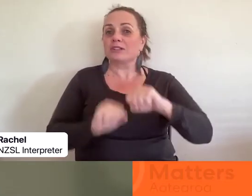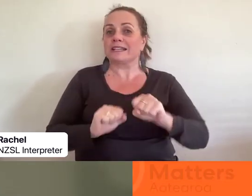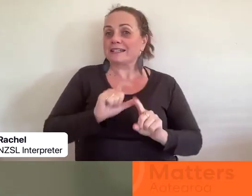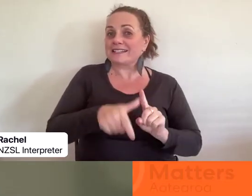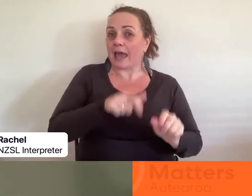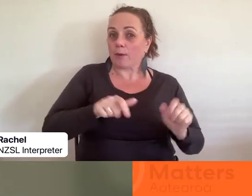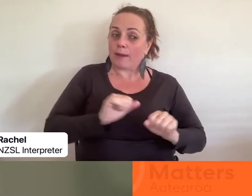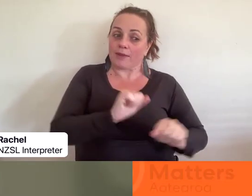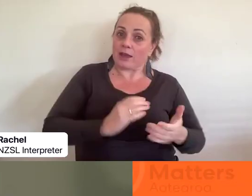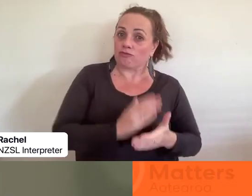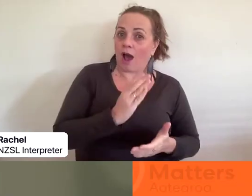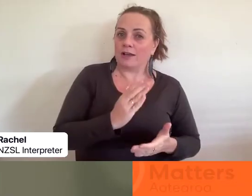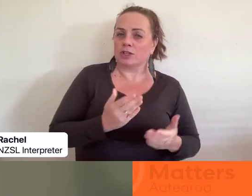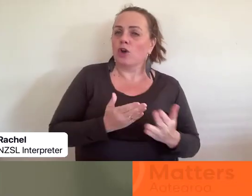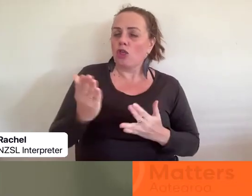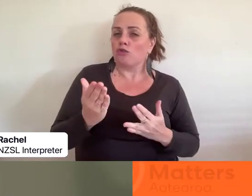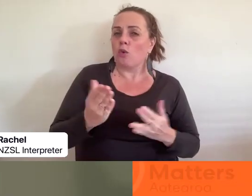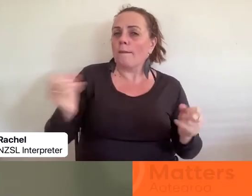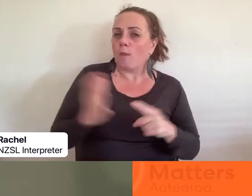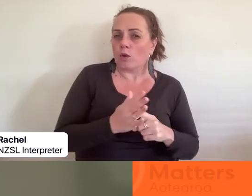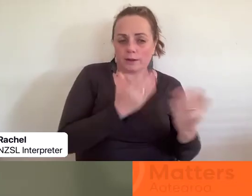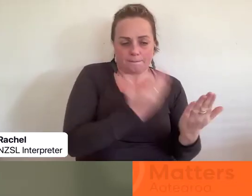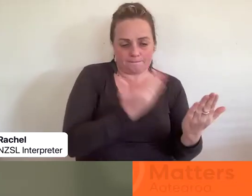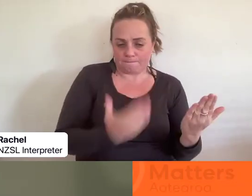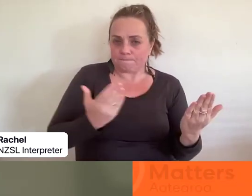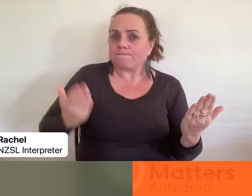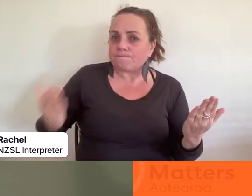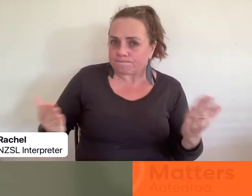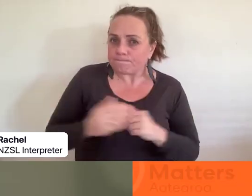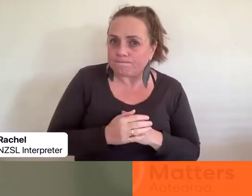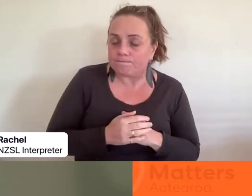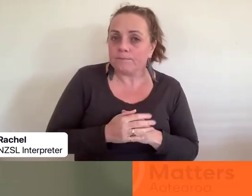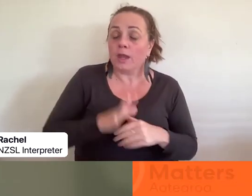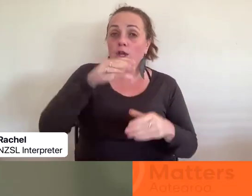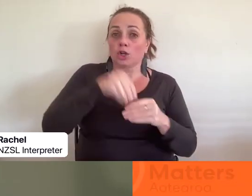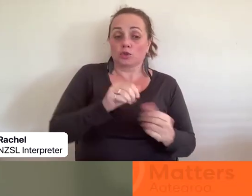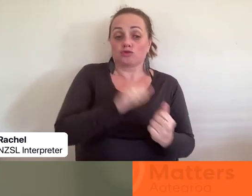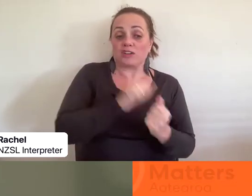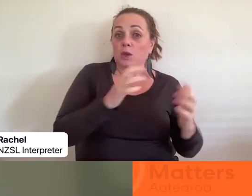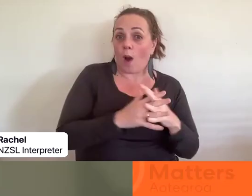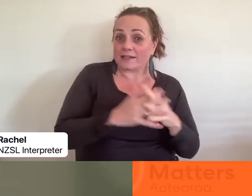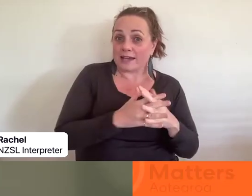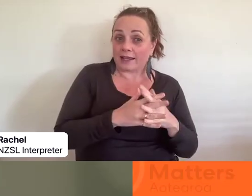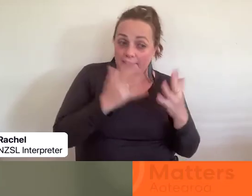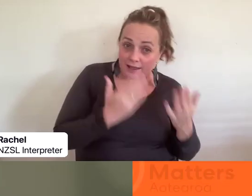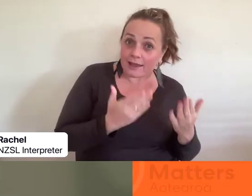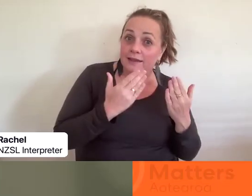rights through several important frameworks. These include Te Tiriti o Waitangi. That establishes